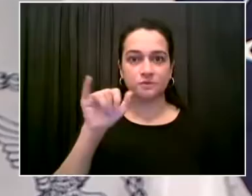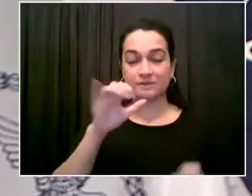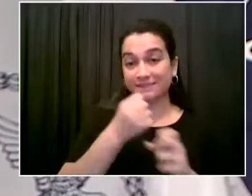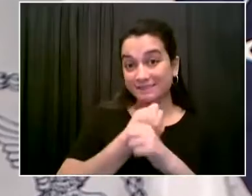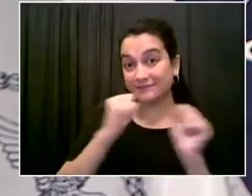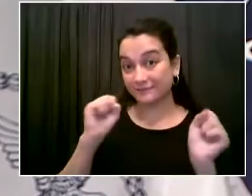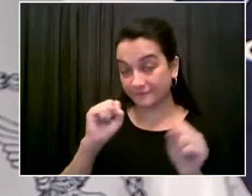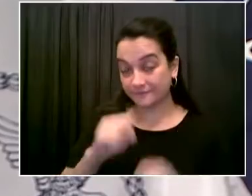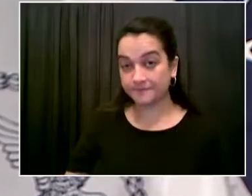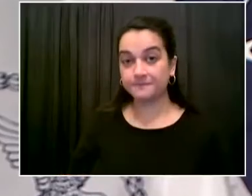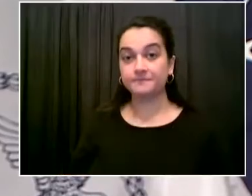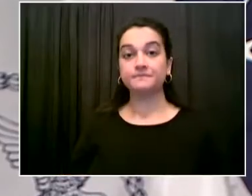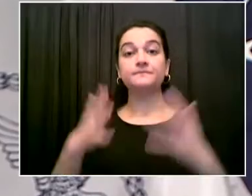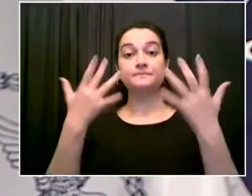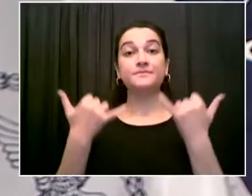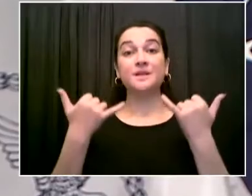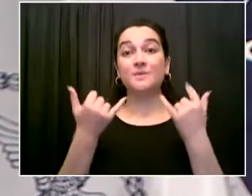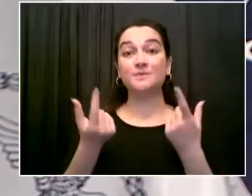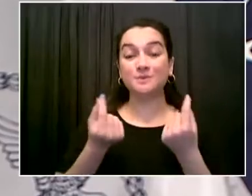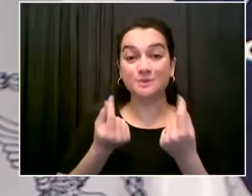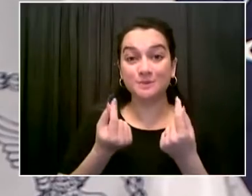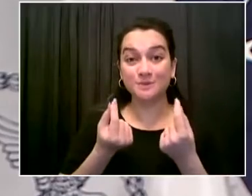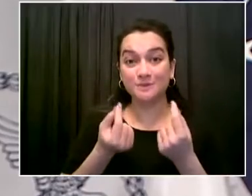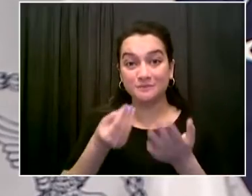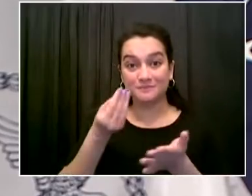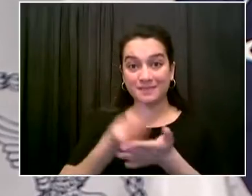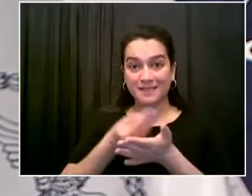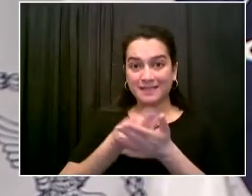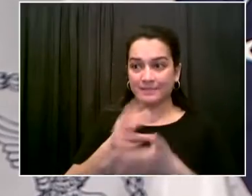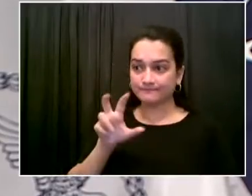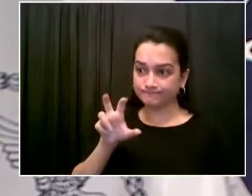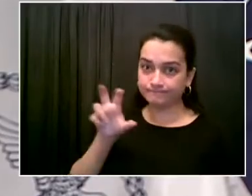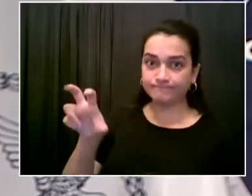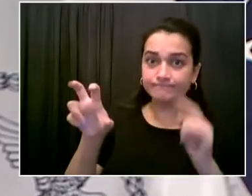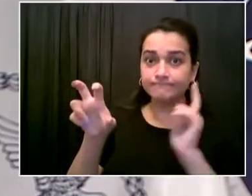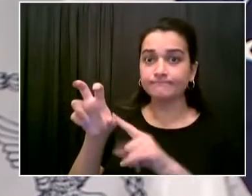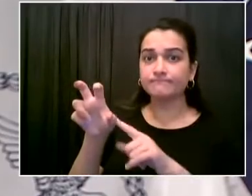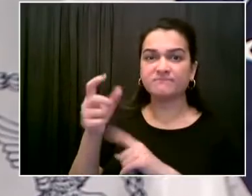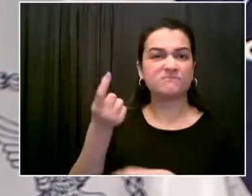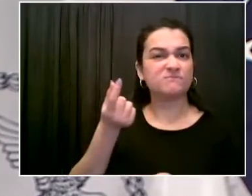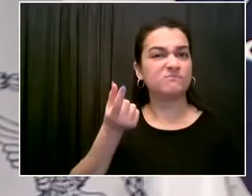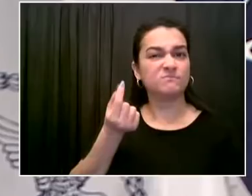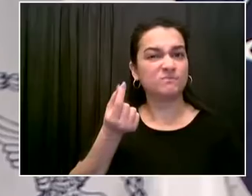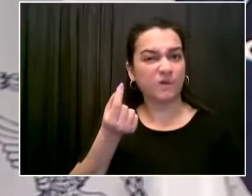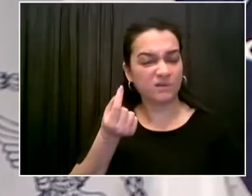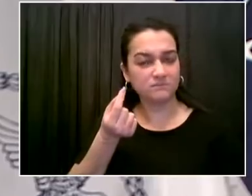SHOULD BE DISCUSSED. RIGHT NOW WHAT WE DO HERE AND